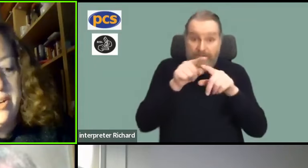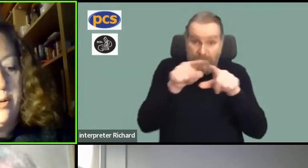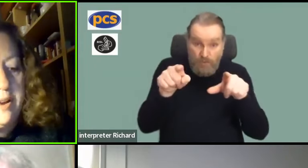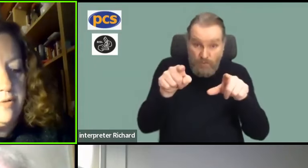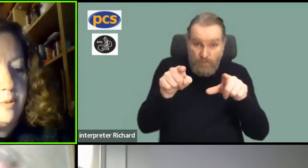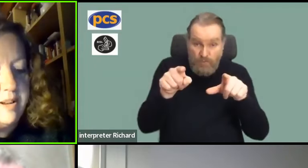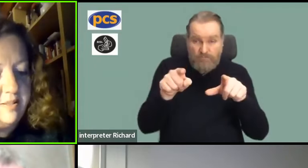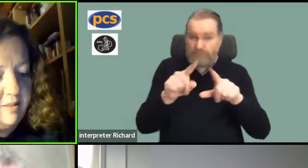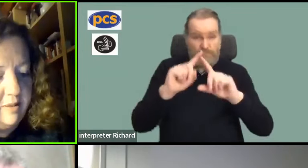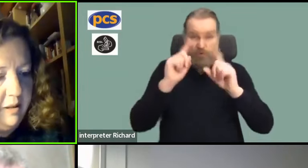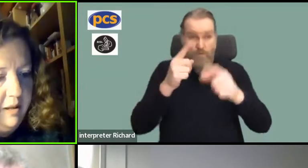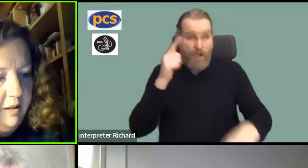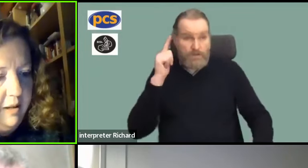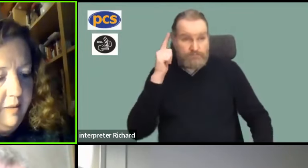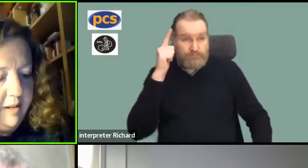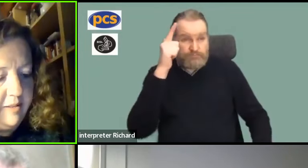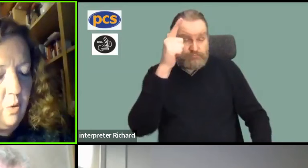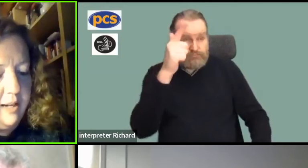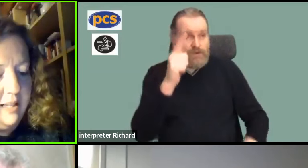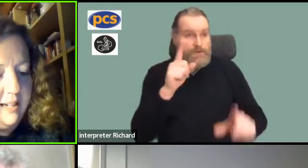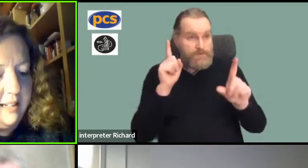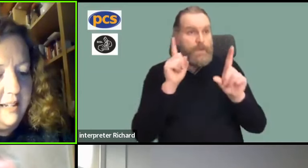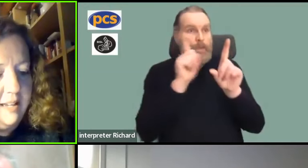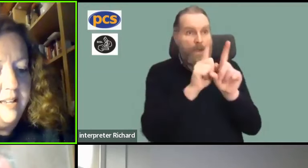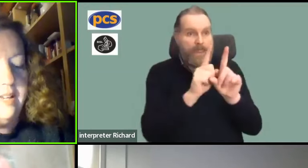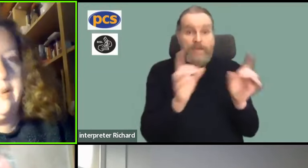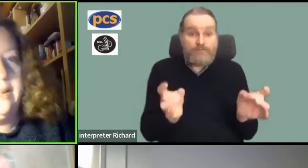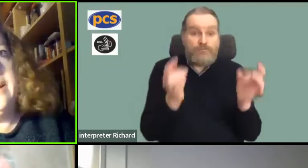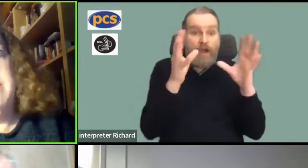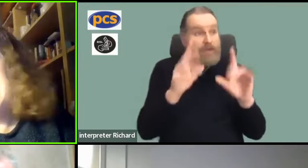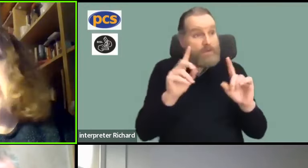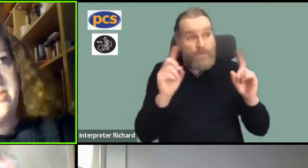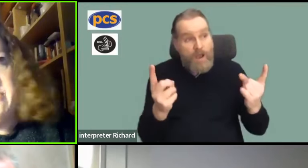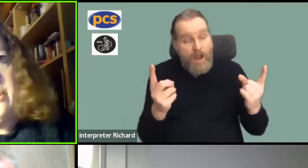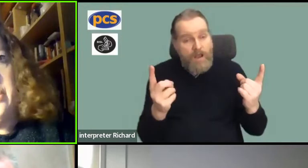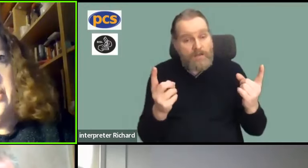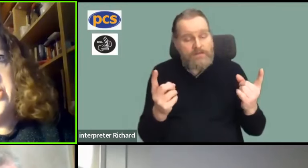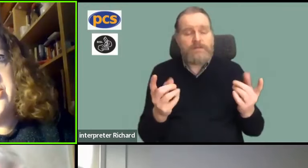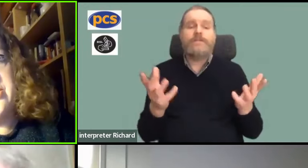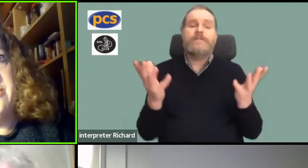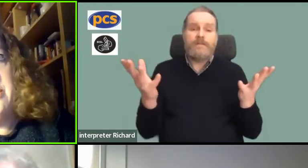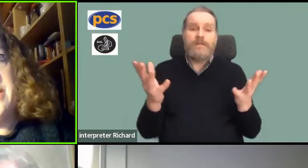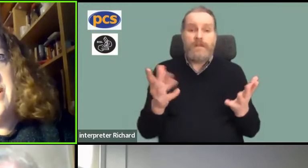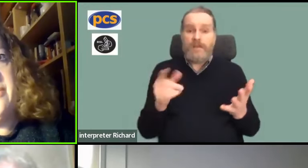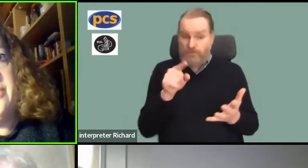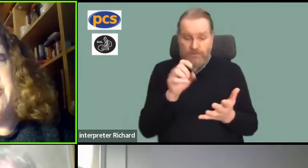lly get to one of those lly get to one of those picking eyes, or there's not one near you and they're not and they're not everywhere so that's quite likely a